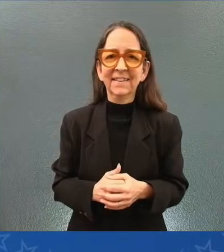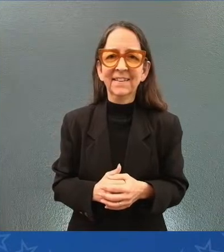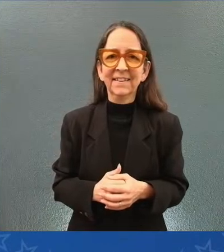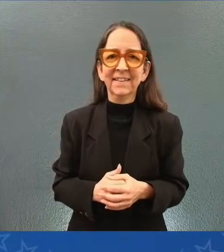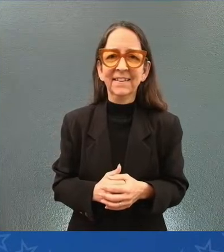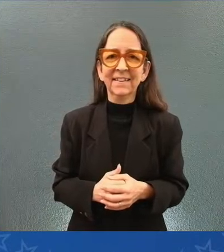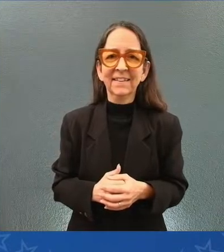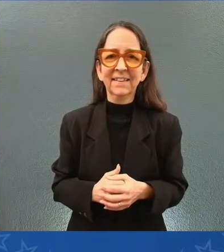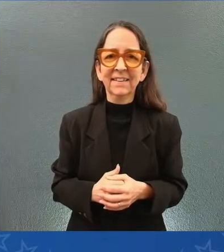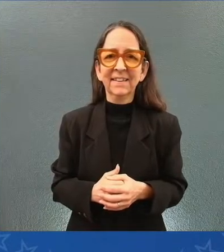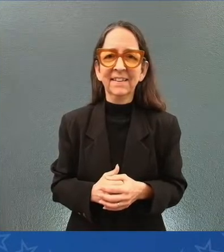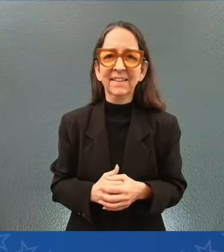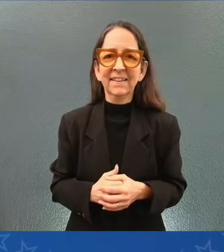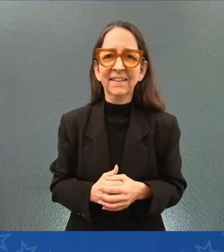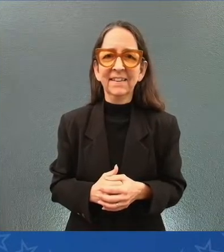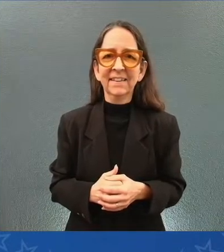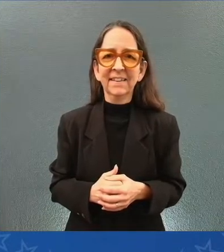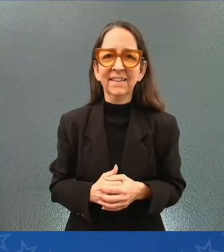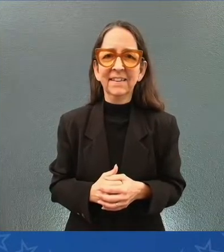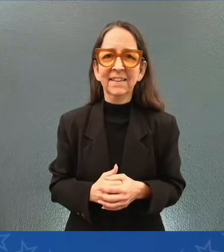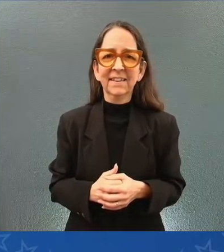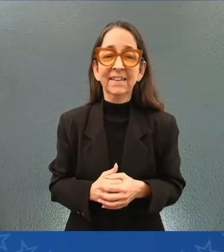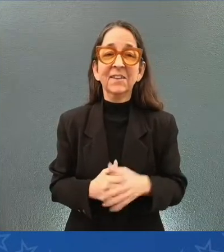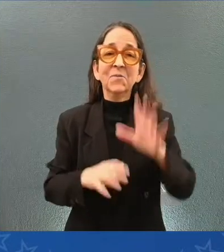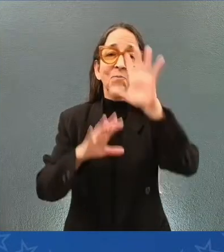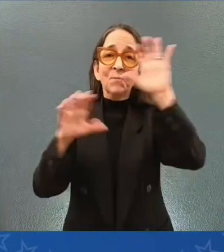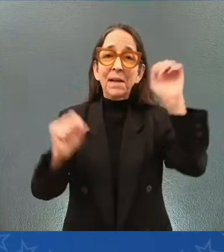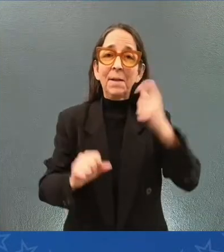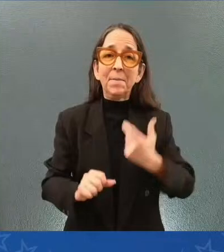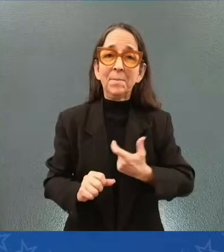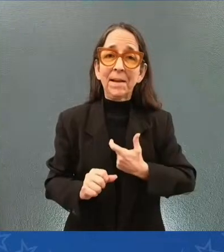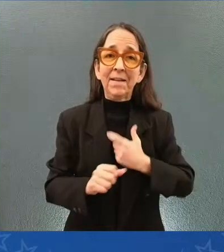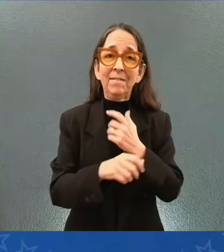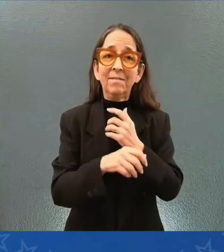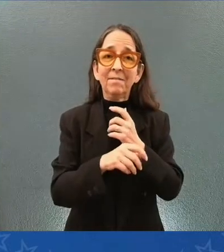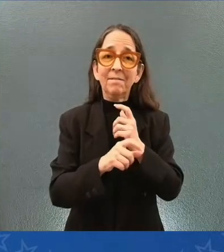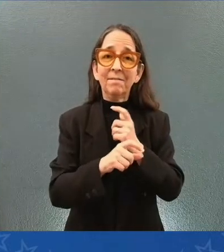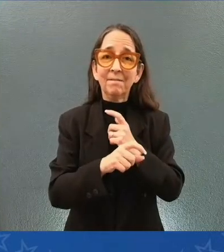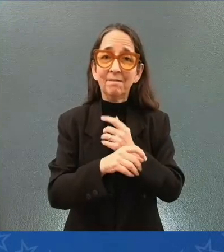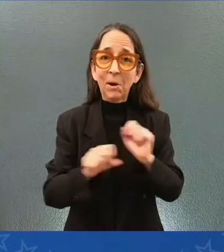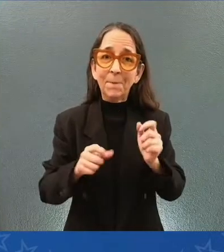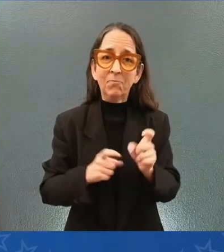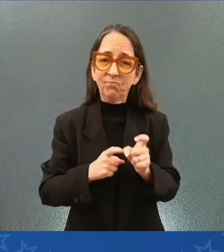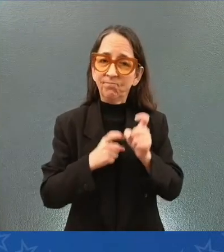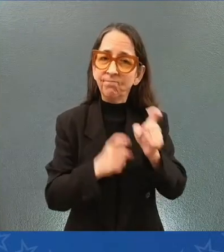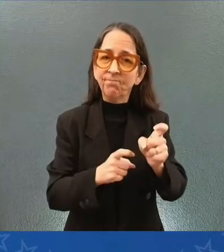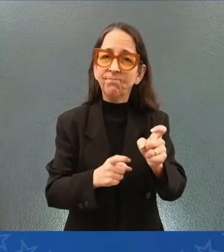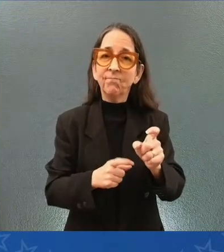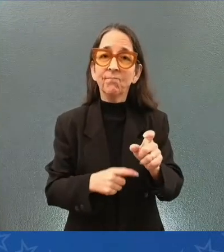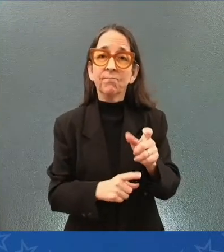The Presidential Medal of Freedom is awarded to Ralph Lauren. The son of Polish immigrants and a US Army veteran,